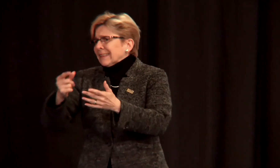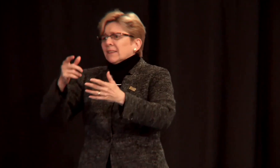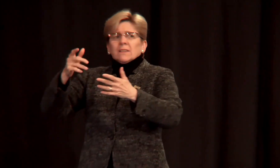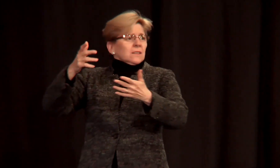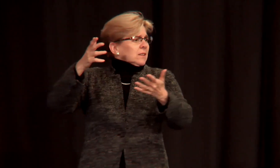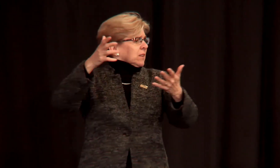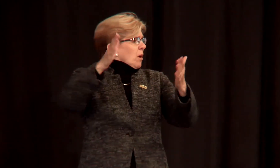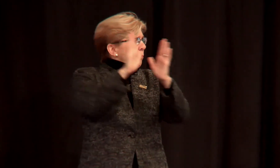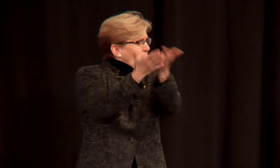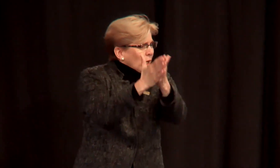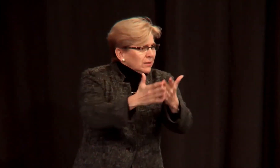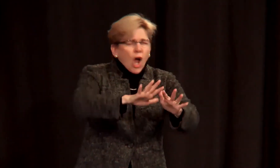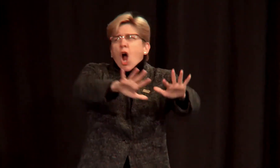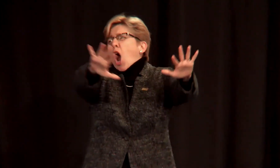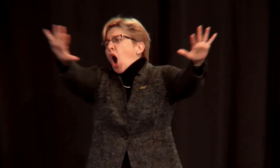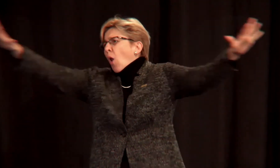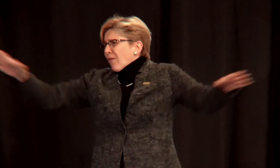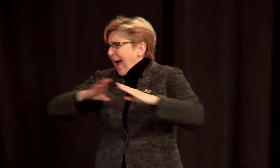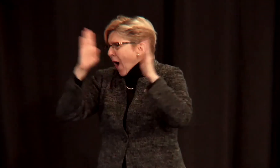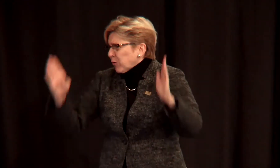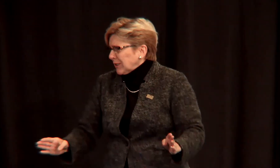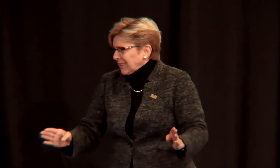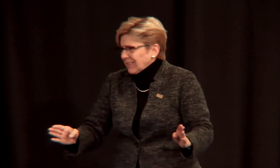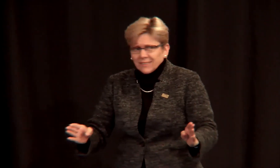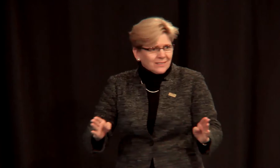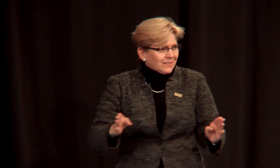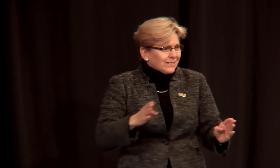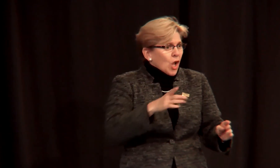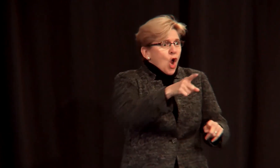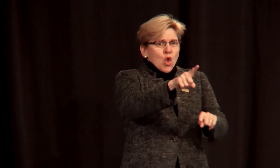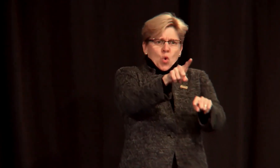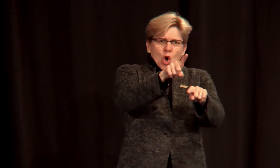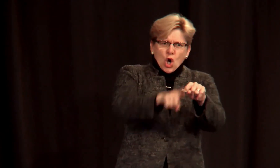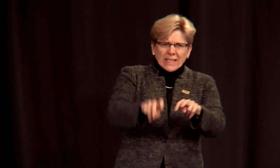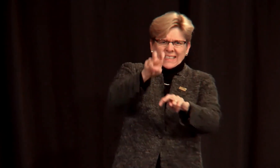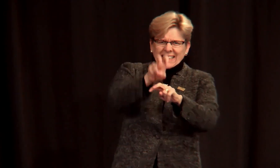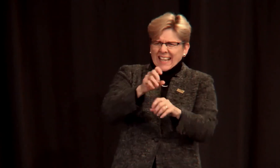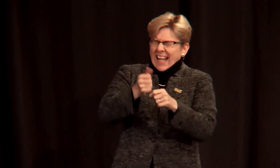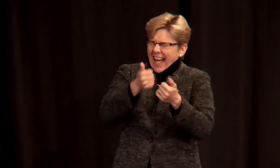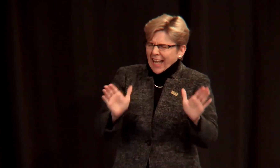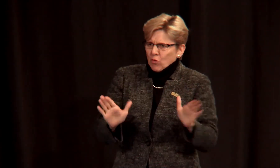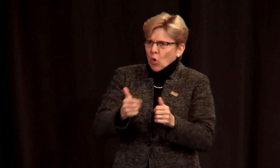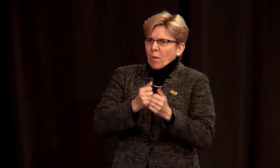You could not sit down in any room